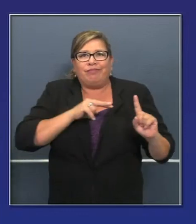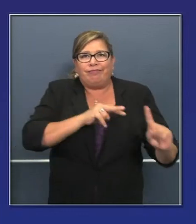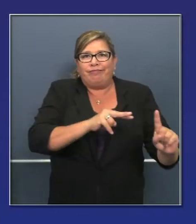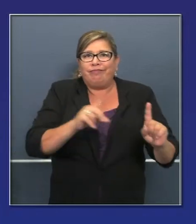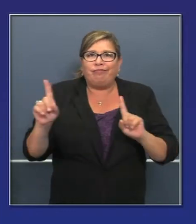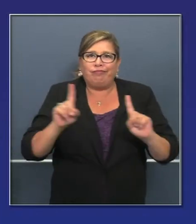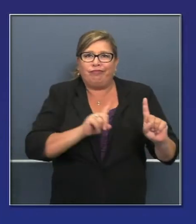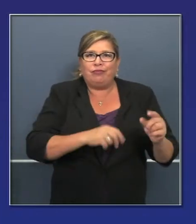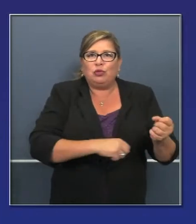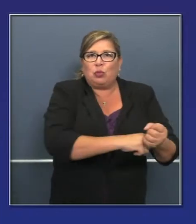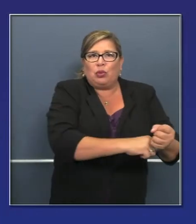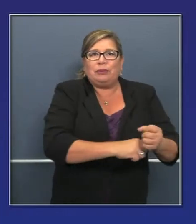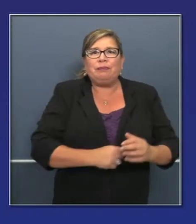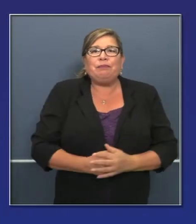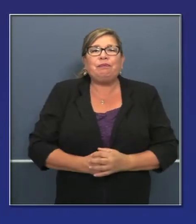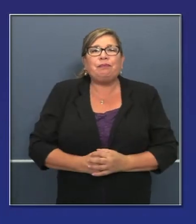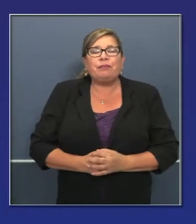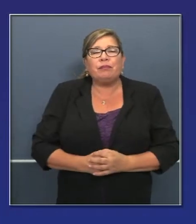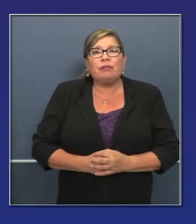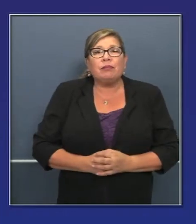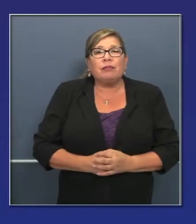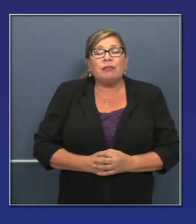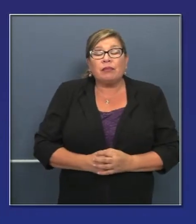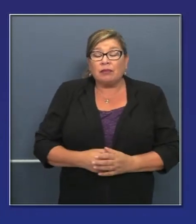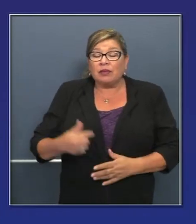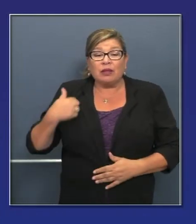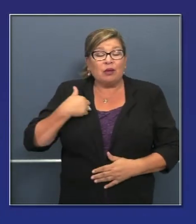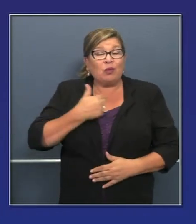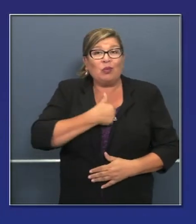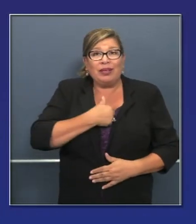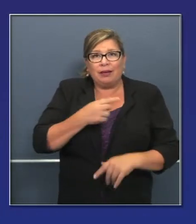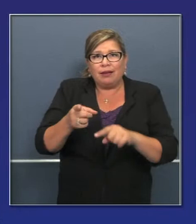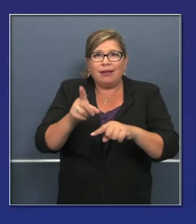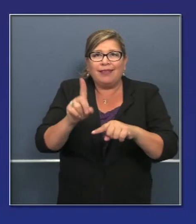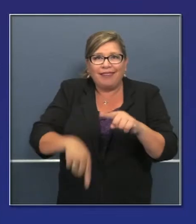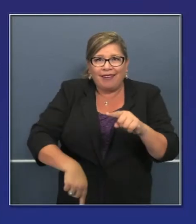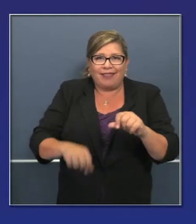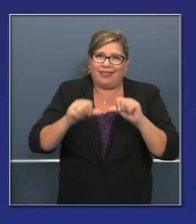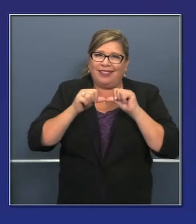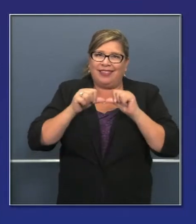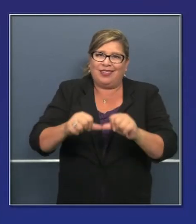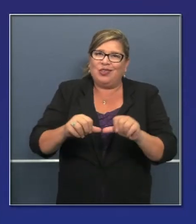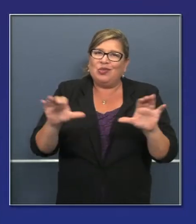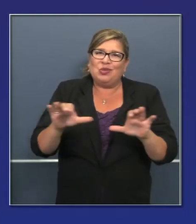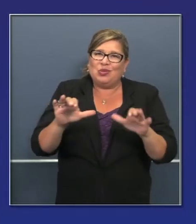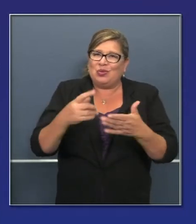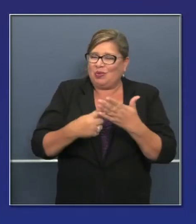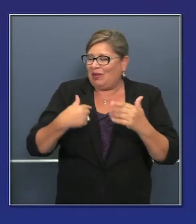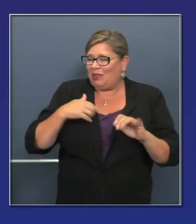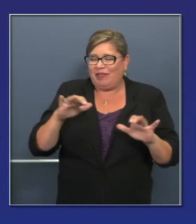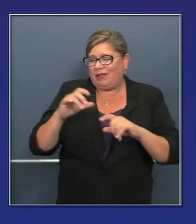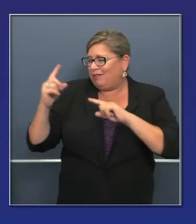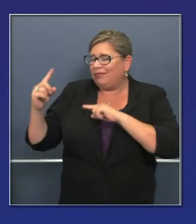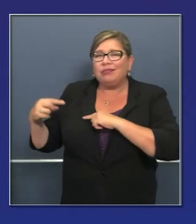done you'll get what you've got we cannot continue to do what we have done over the last number of